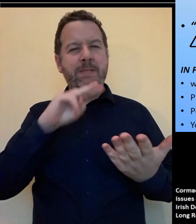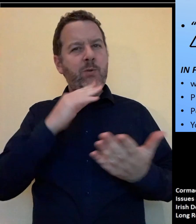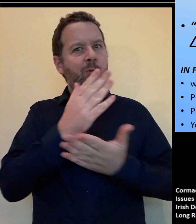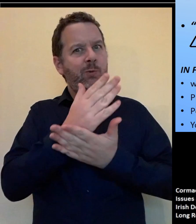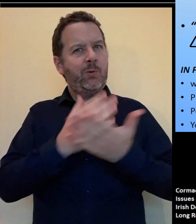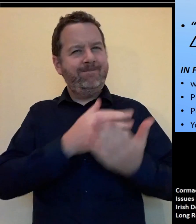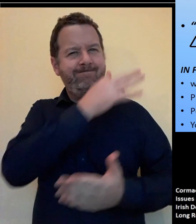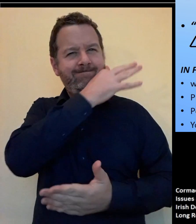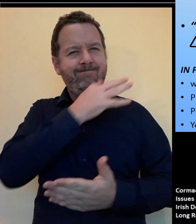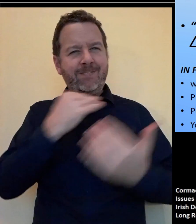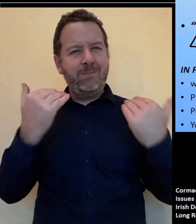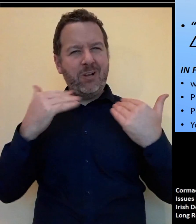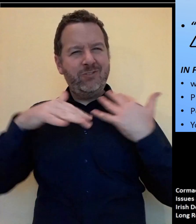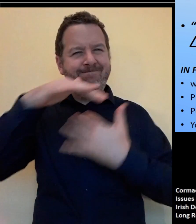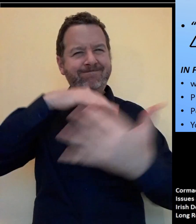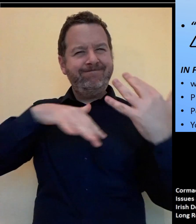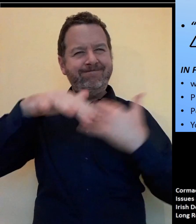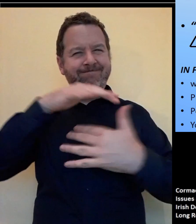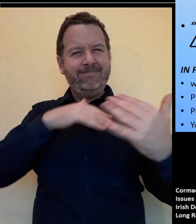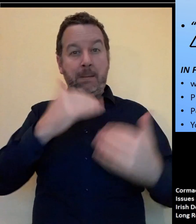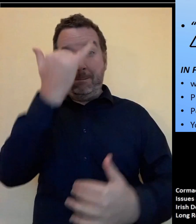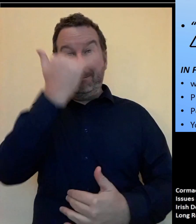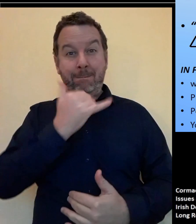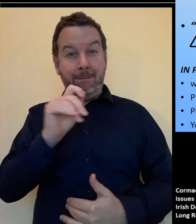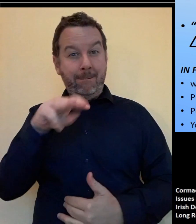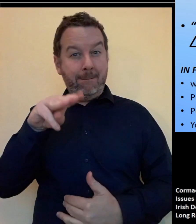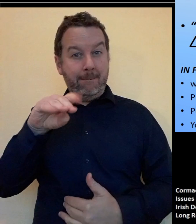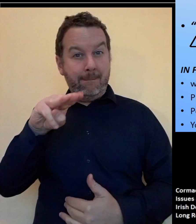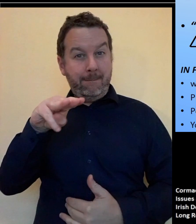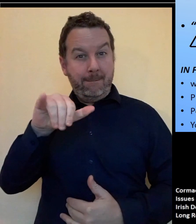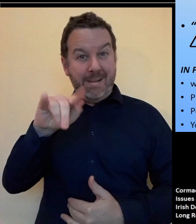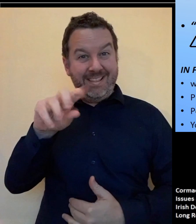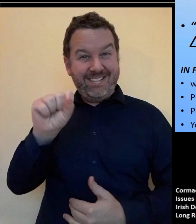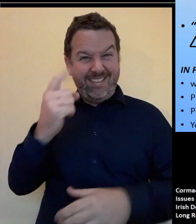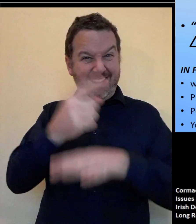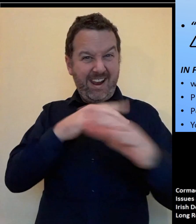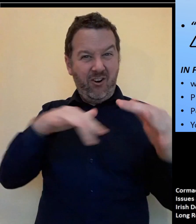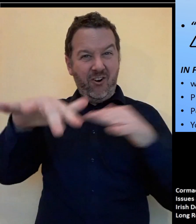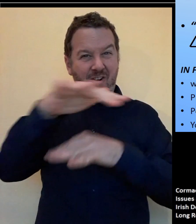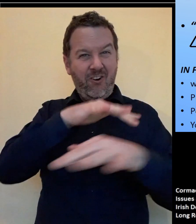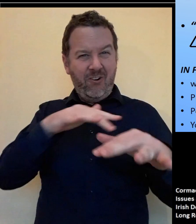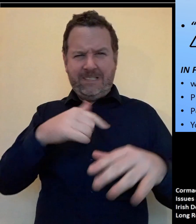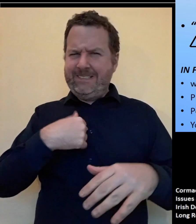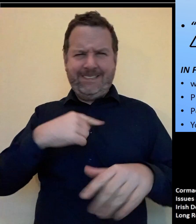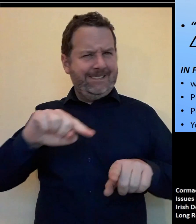As a result there are some myths that I see being expressed or assumed about this topic,